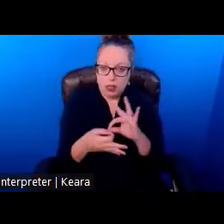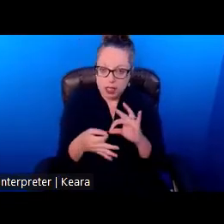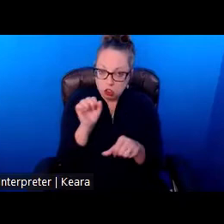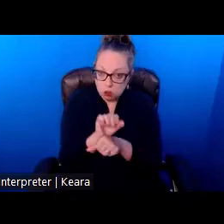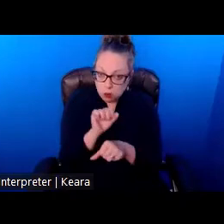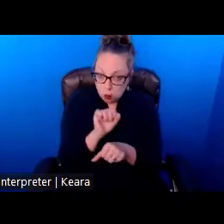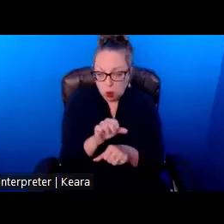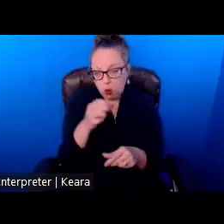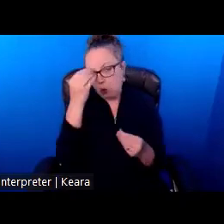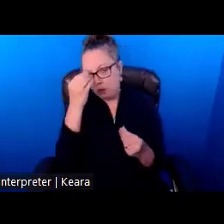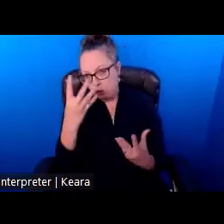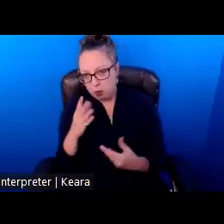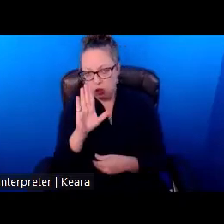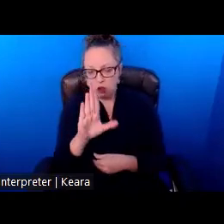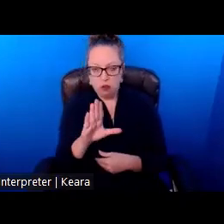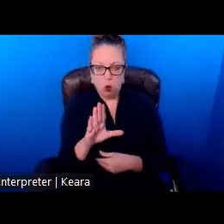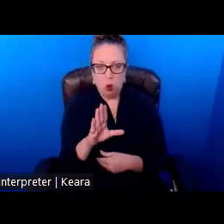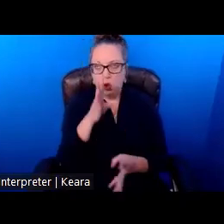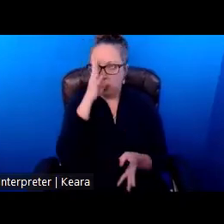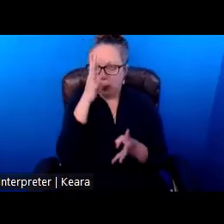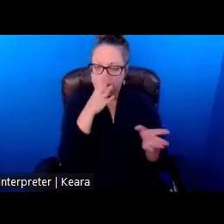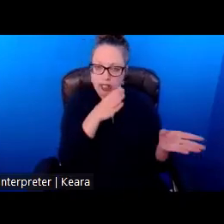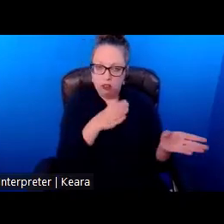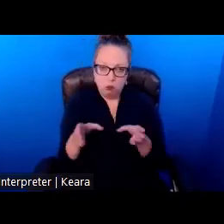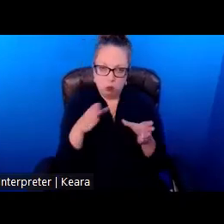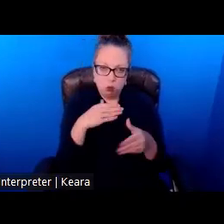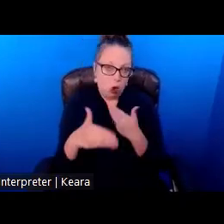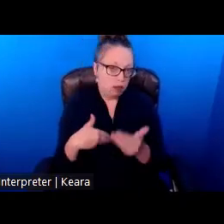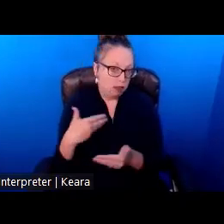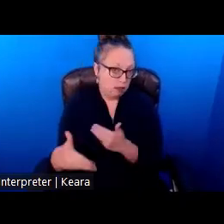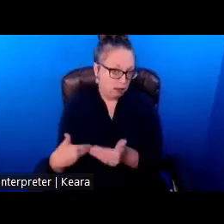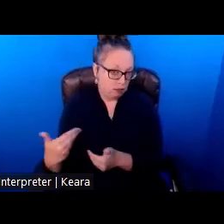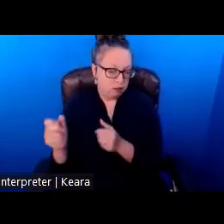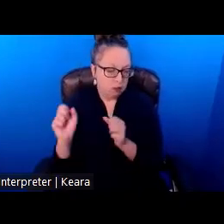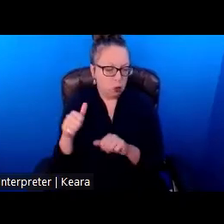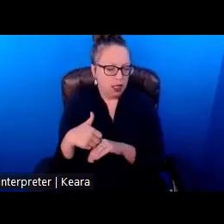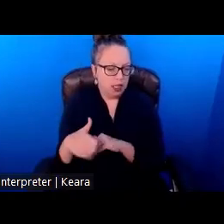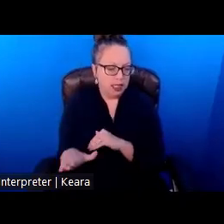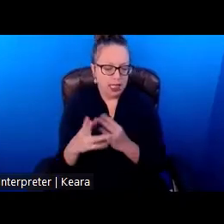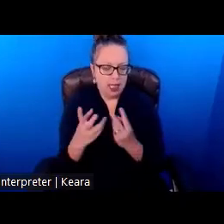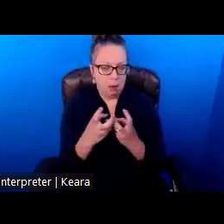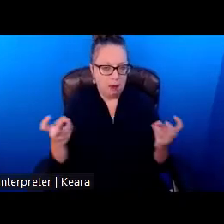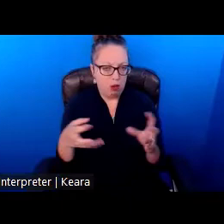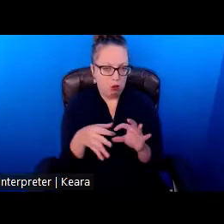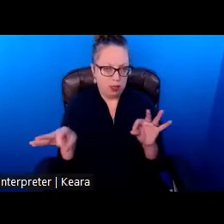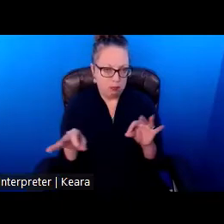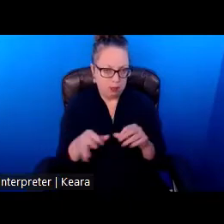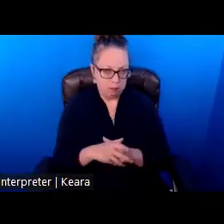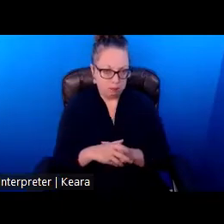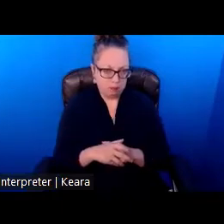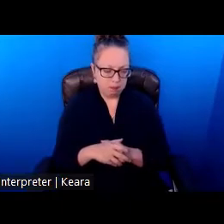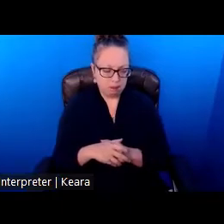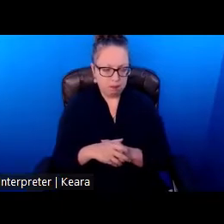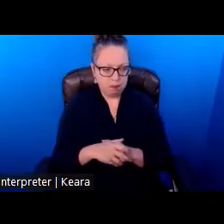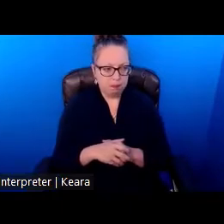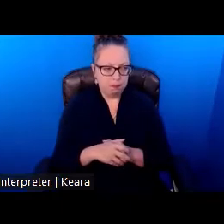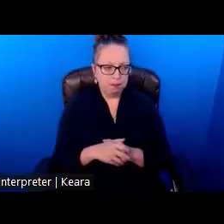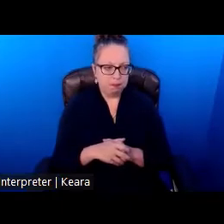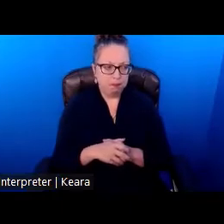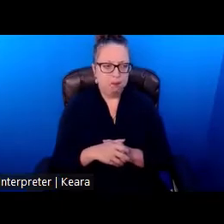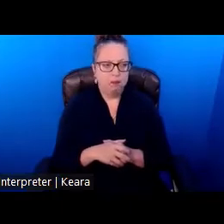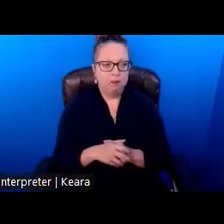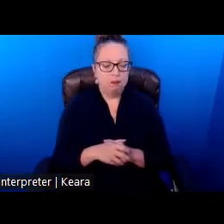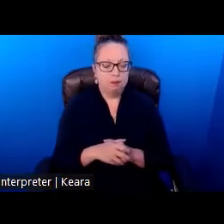process have the option to submit a Panel Statement (see pages 10-11 for details).